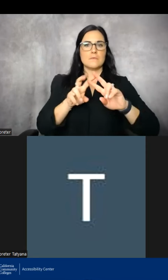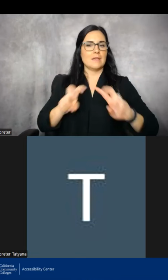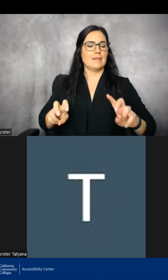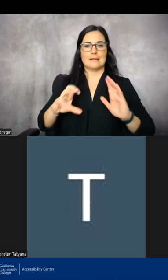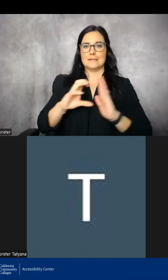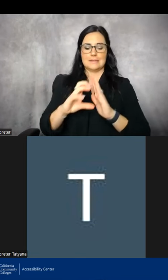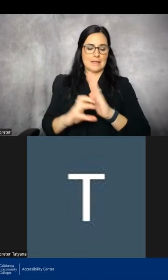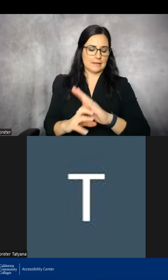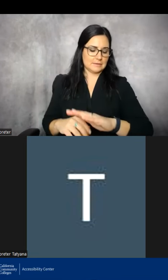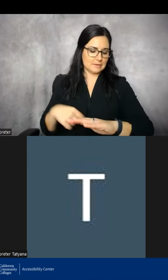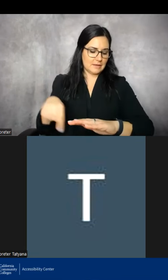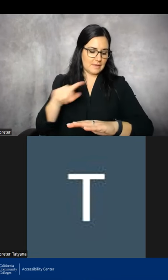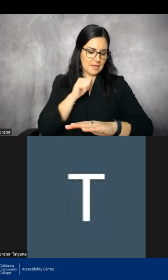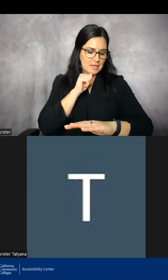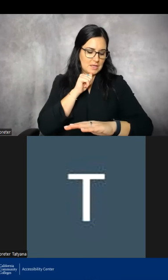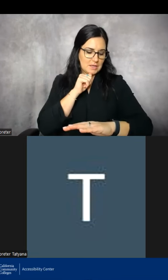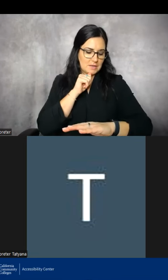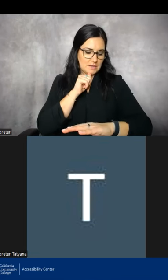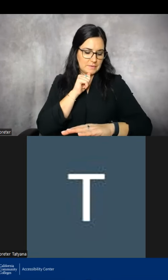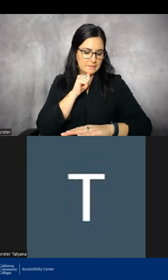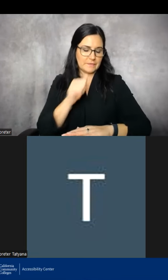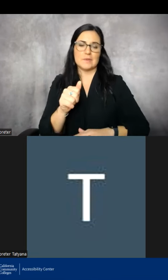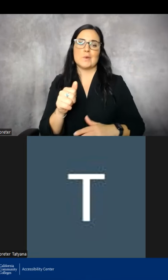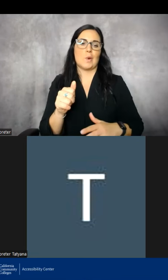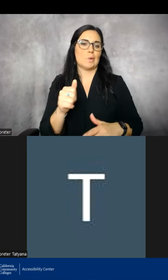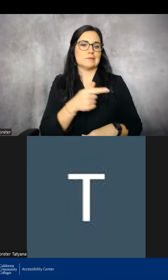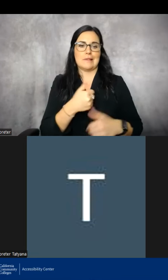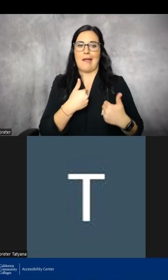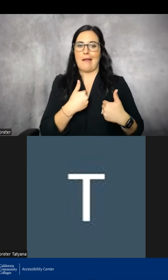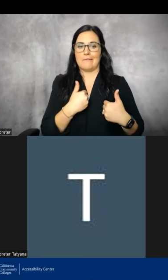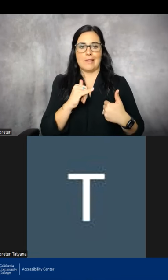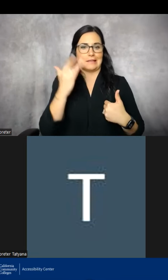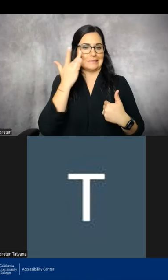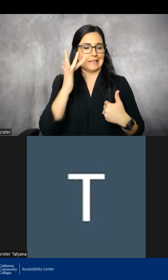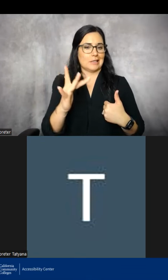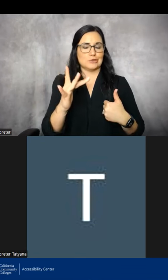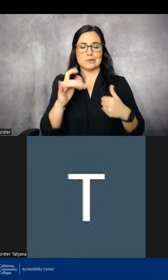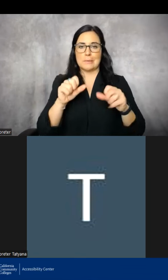they don't have neither intelligence nor potential for this at least just yet.